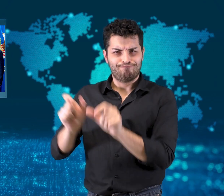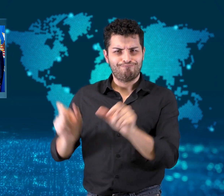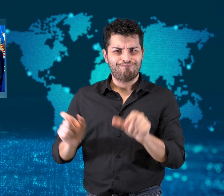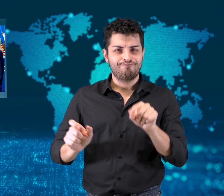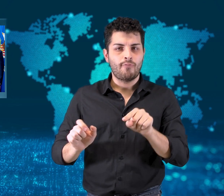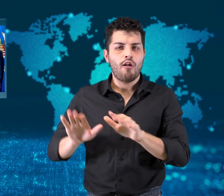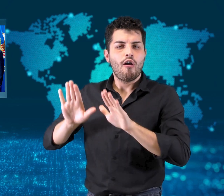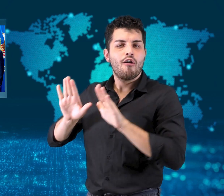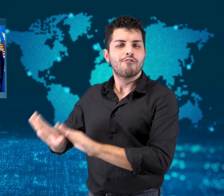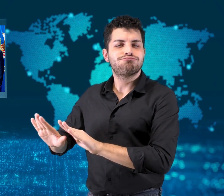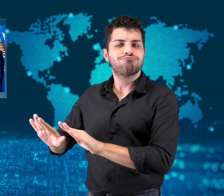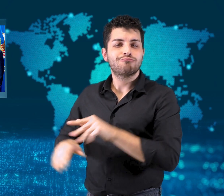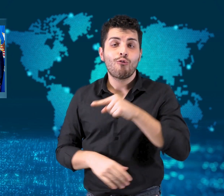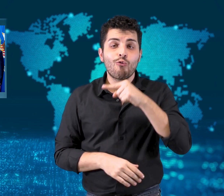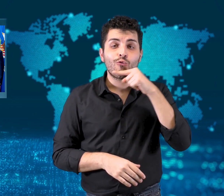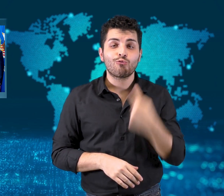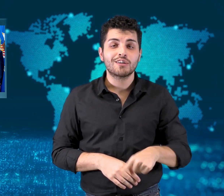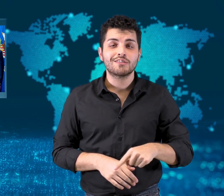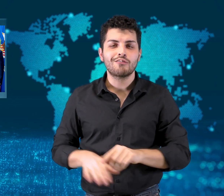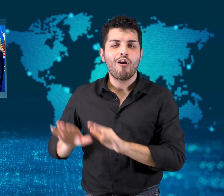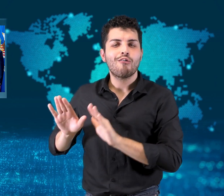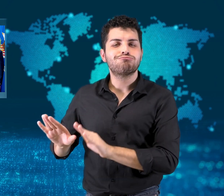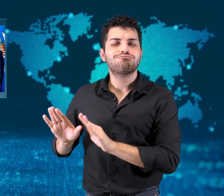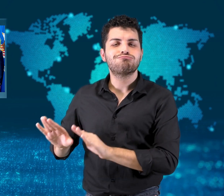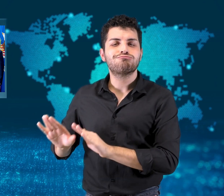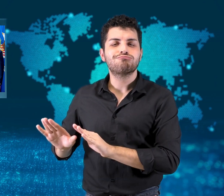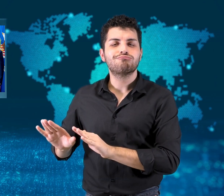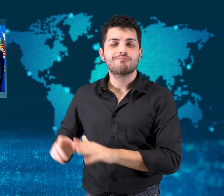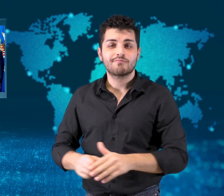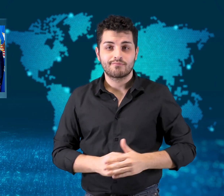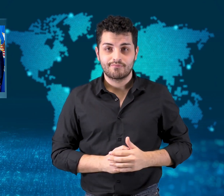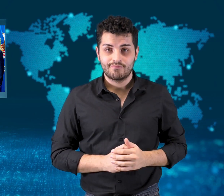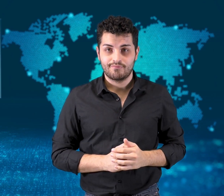as they are in Russia.